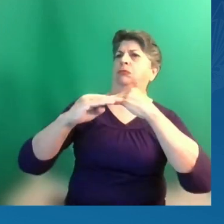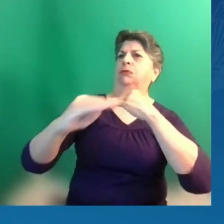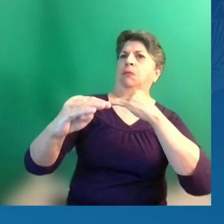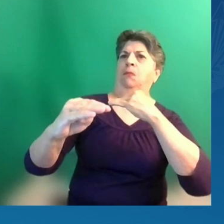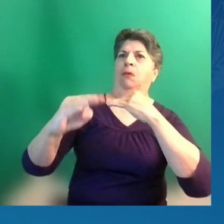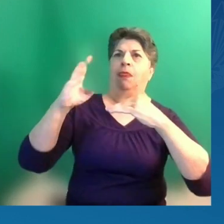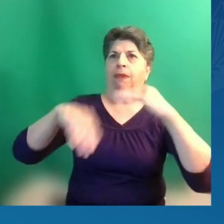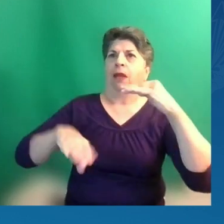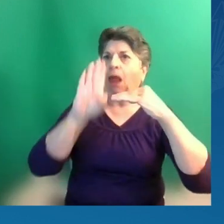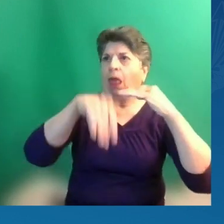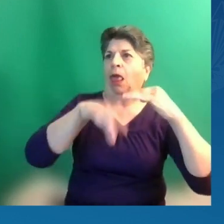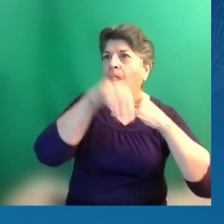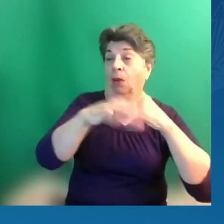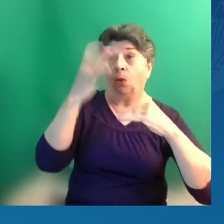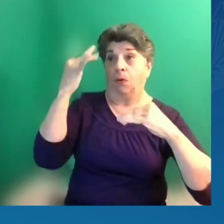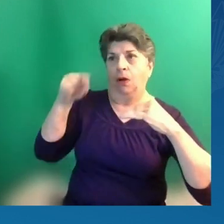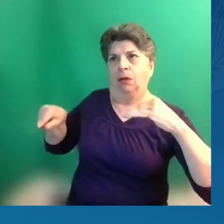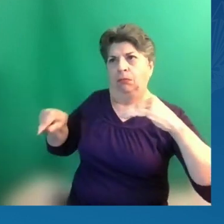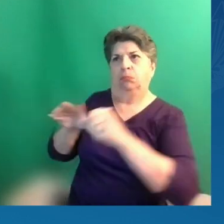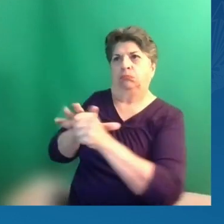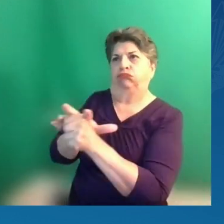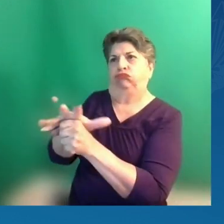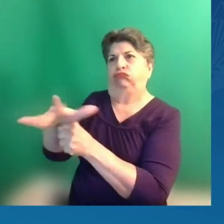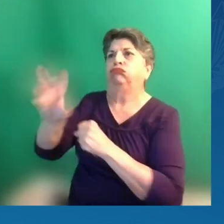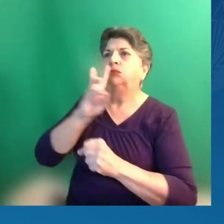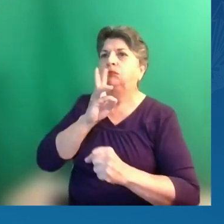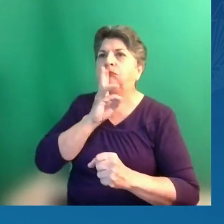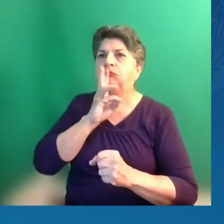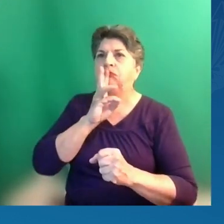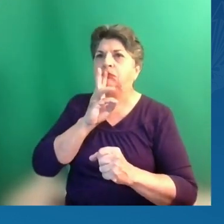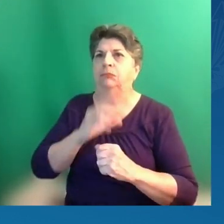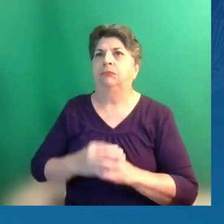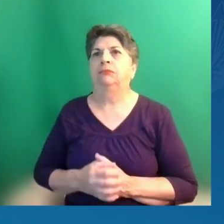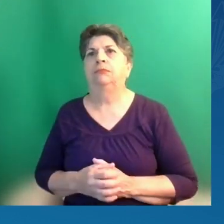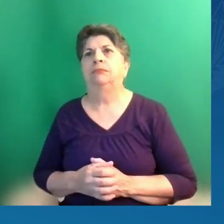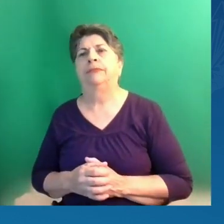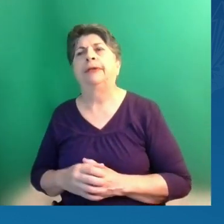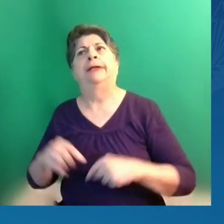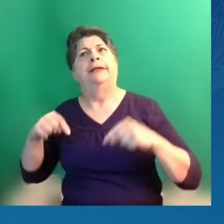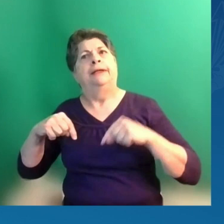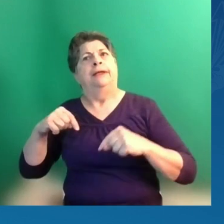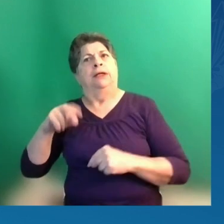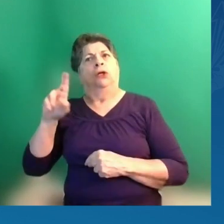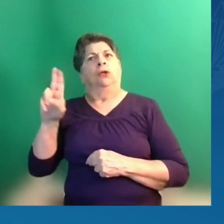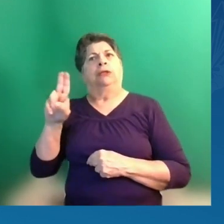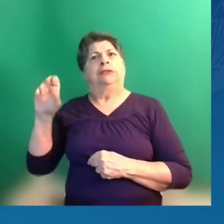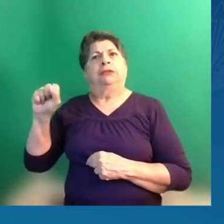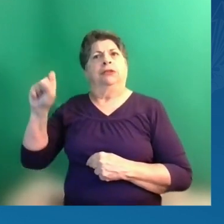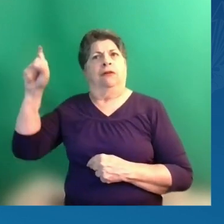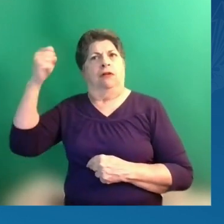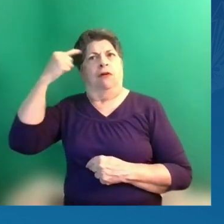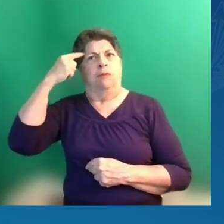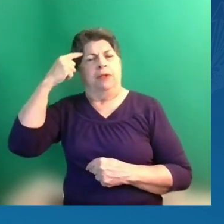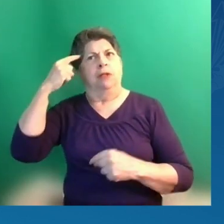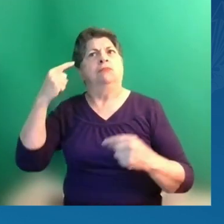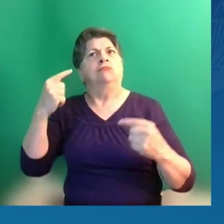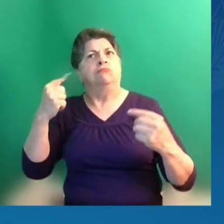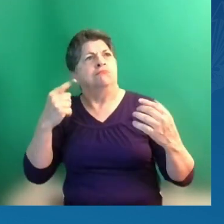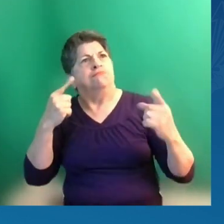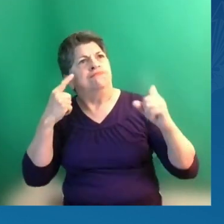of U.S. government's commitment to advancing progress toward global water security. And it is now my great honor to introduce a leader